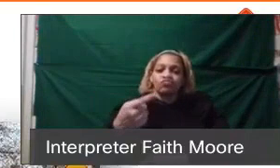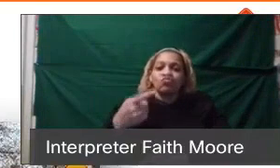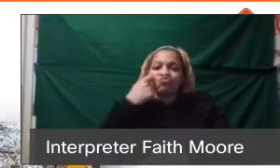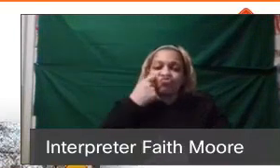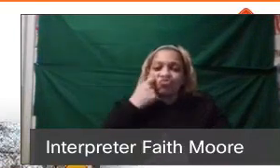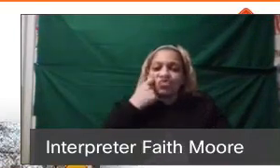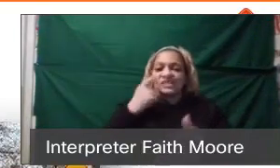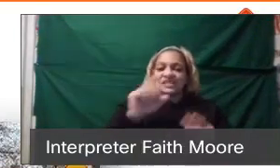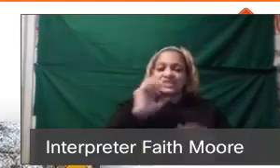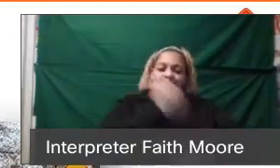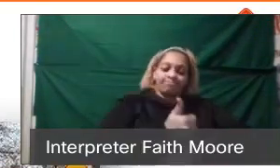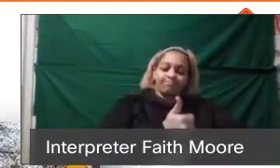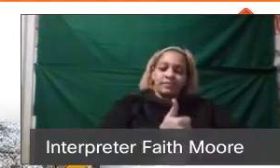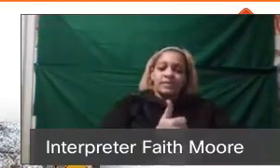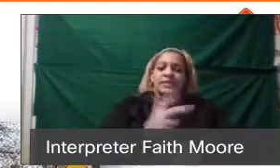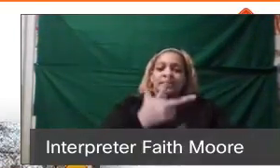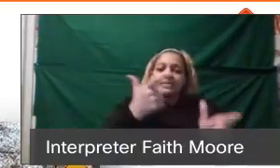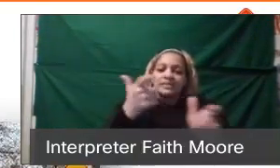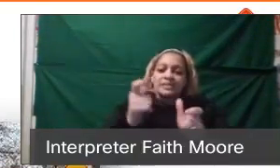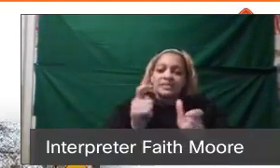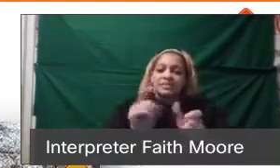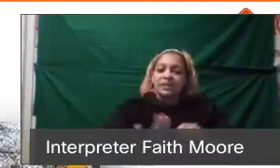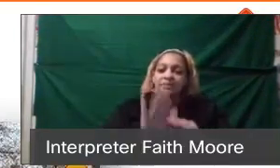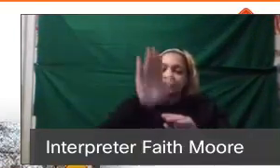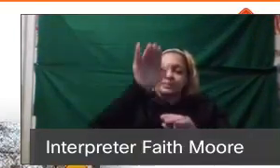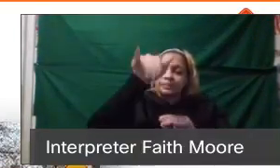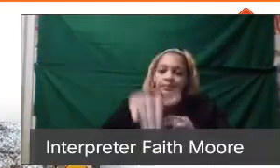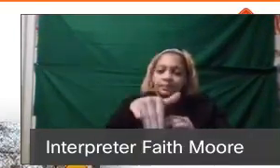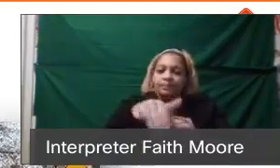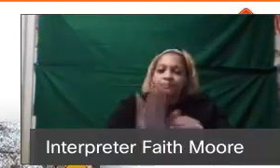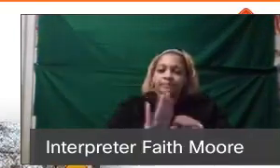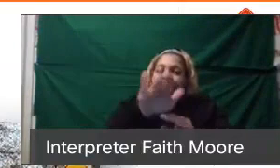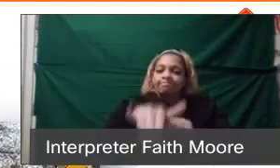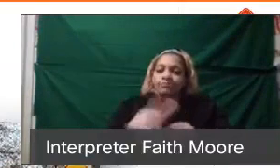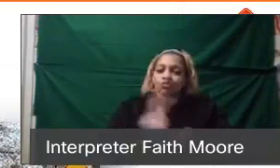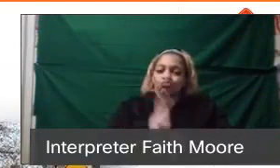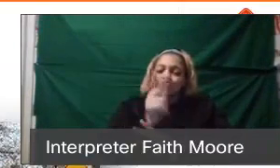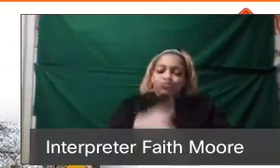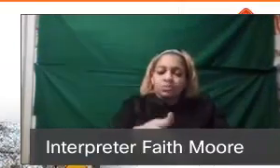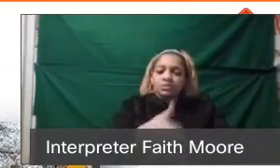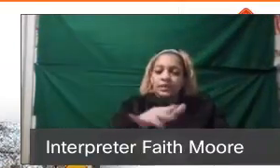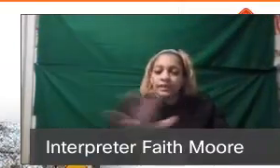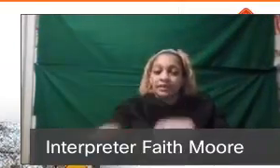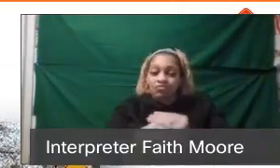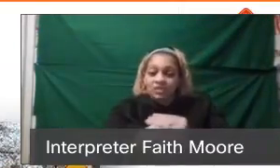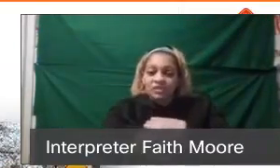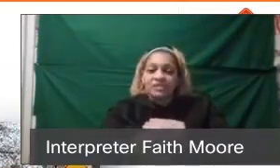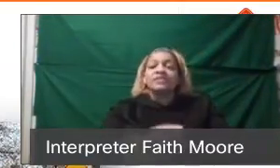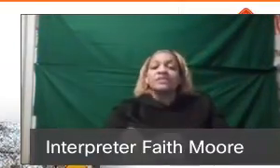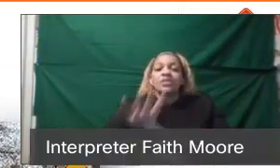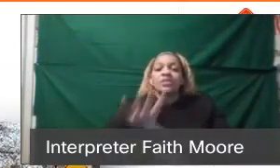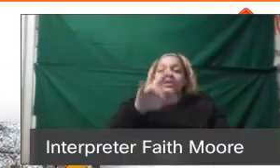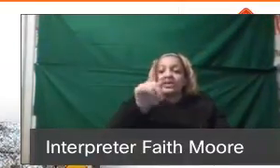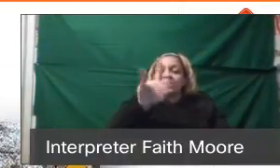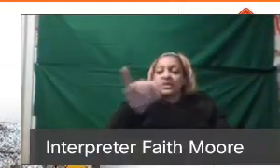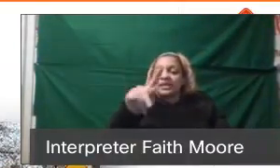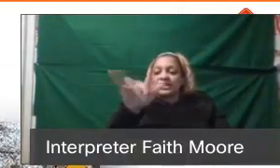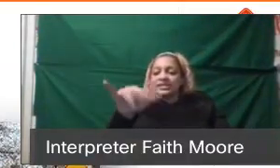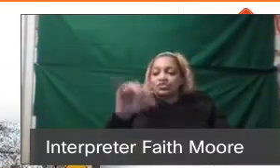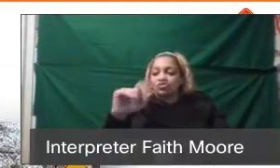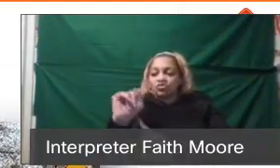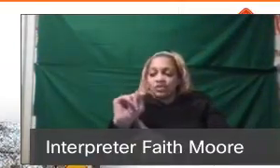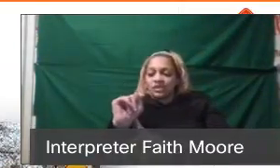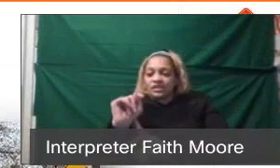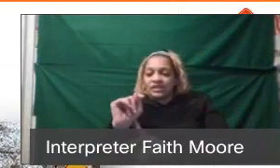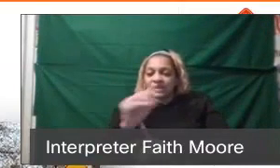At 2 locations along 1st street, northeast, just south of Kennedy street and then again between Kennedy street and long street.